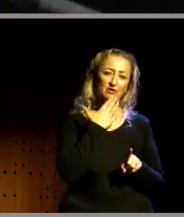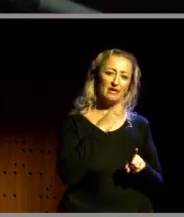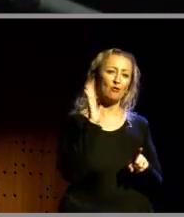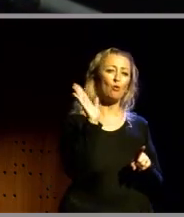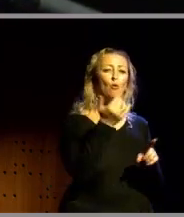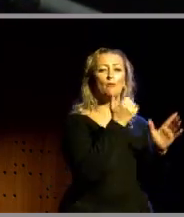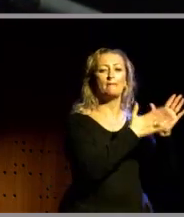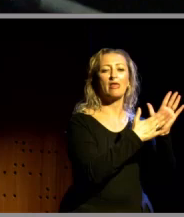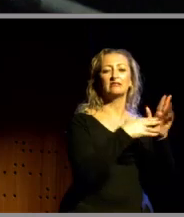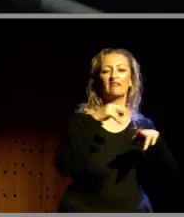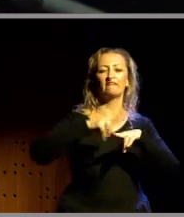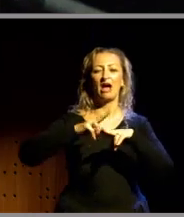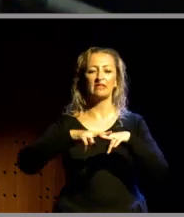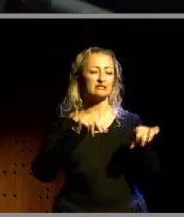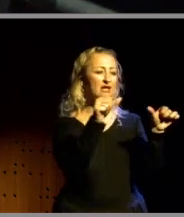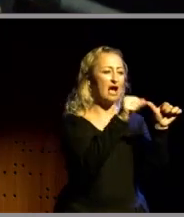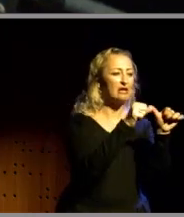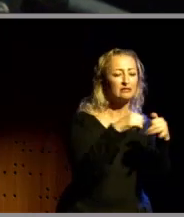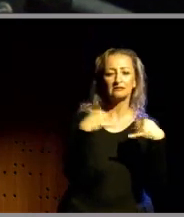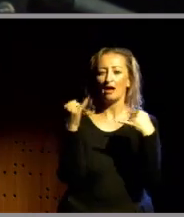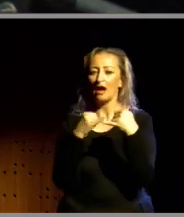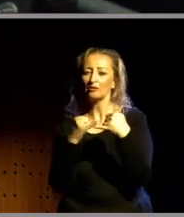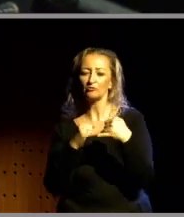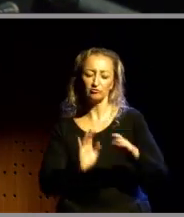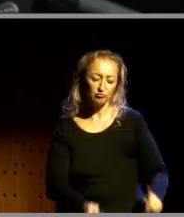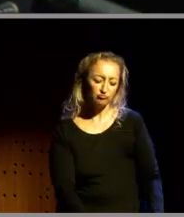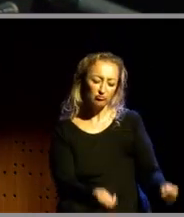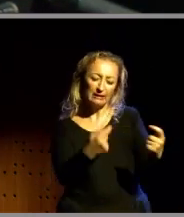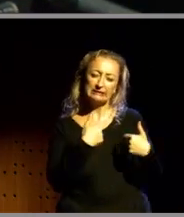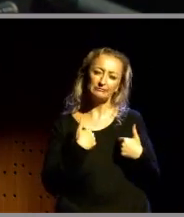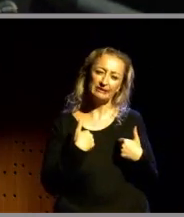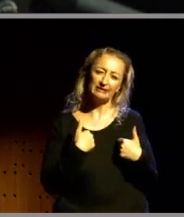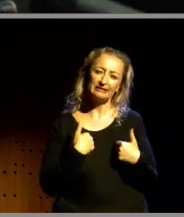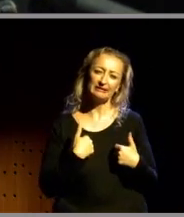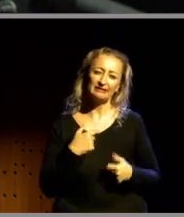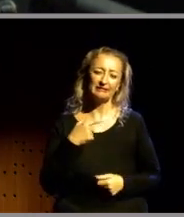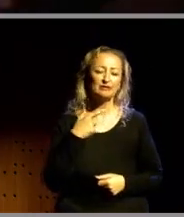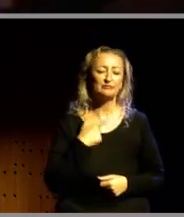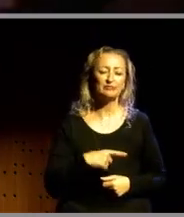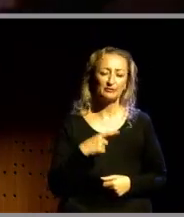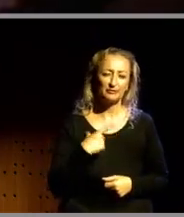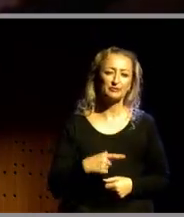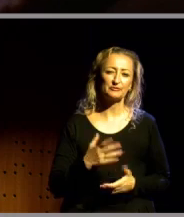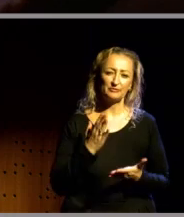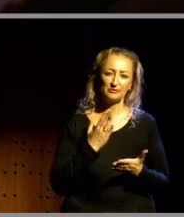all my aunties and uncles for putting up with me cause it was really, really hard to have a wild child with